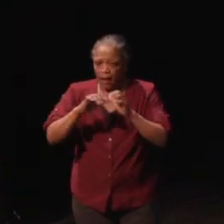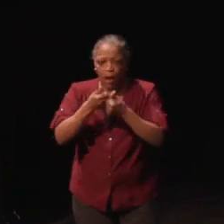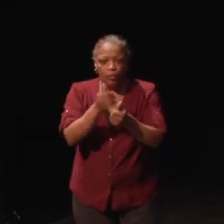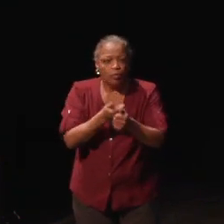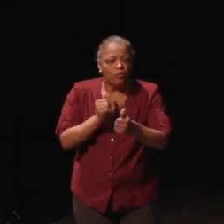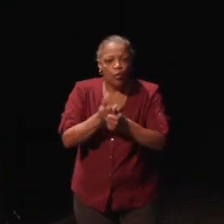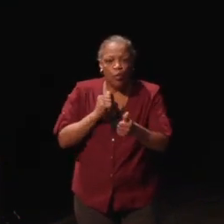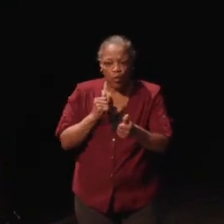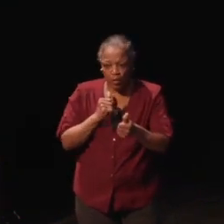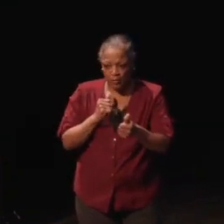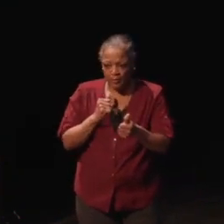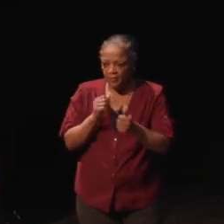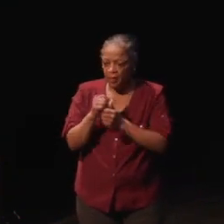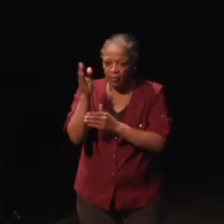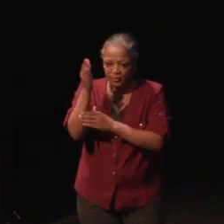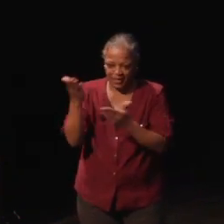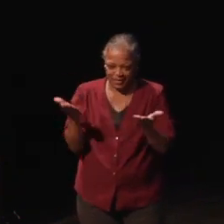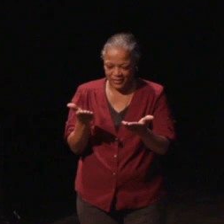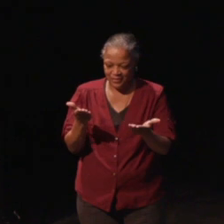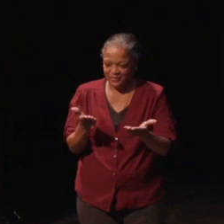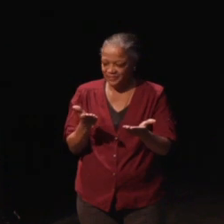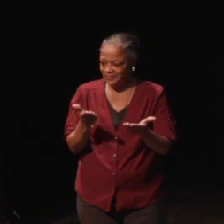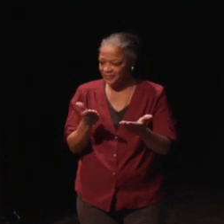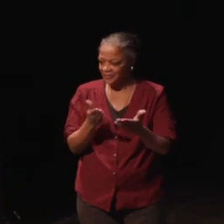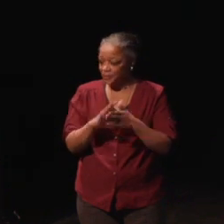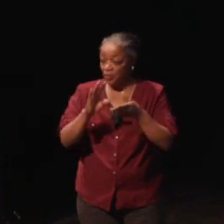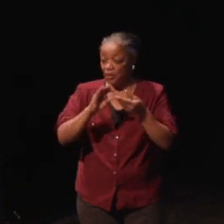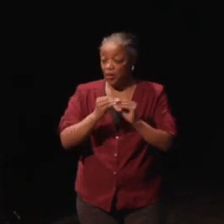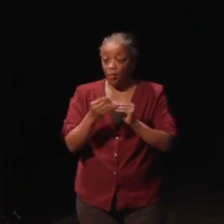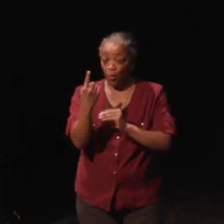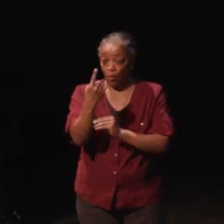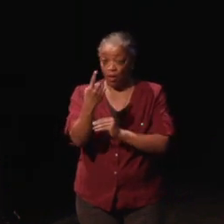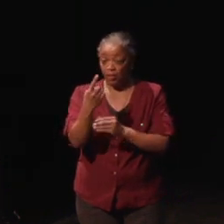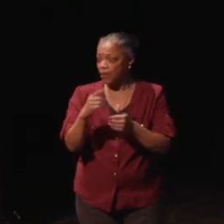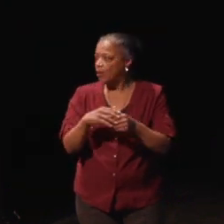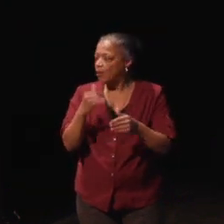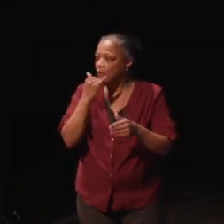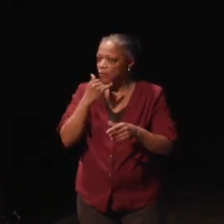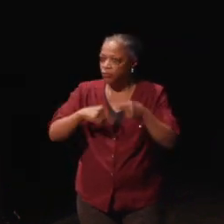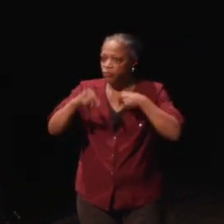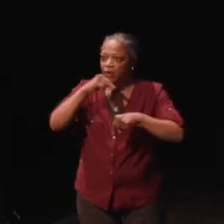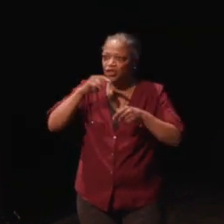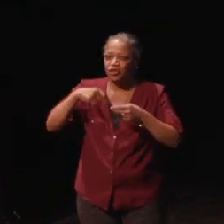them. I'm going to present them here. So number one. Actually you know what, I should have called this,